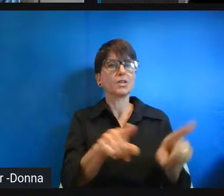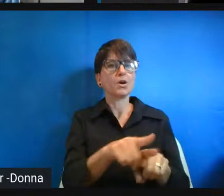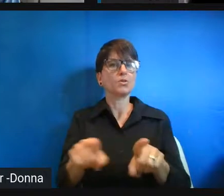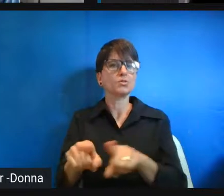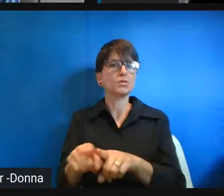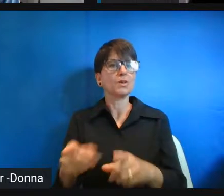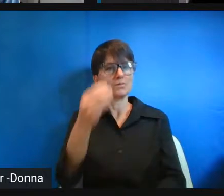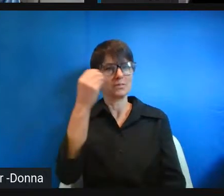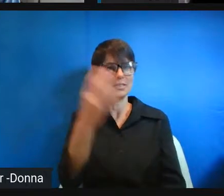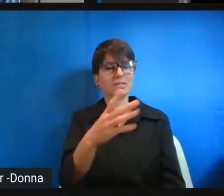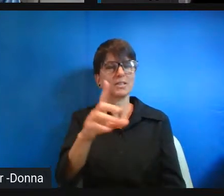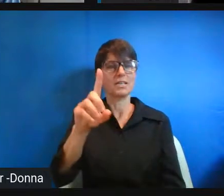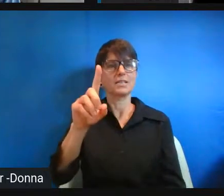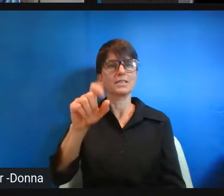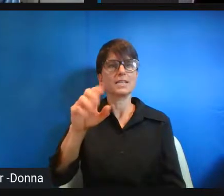I was if there are any more questions and, if not,, we will